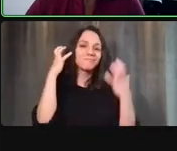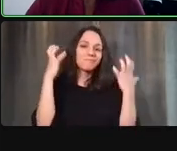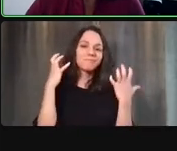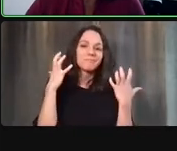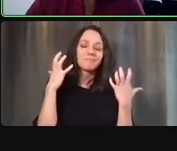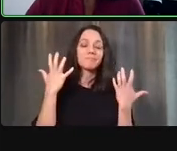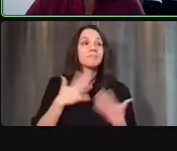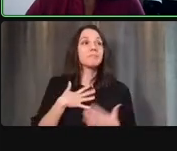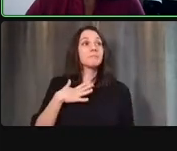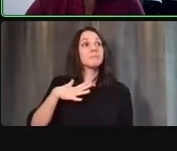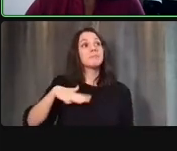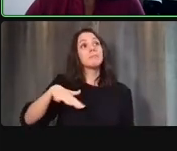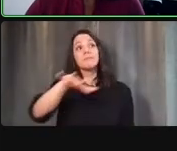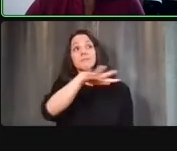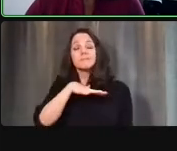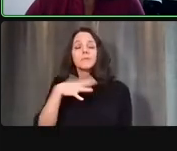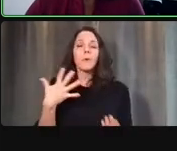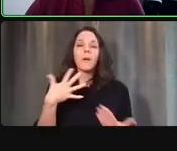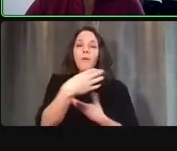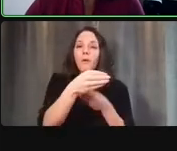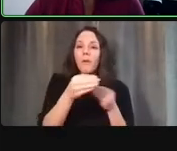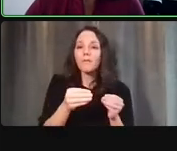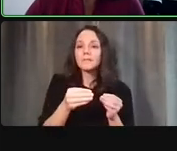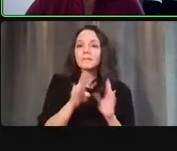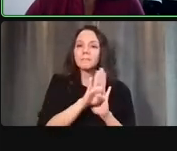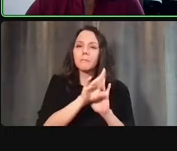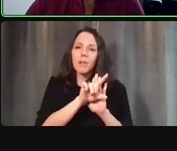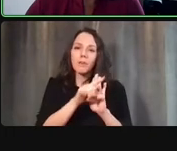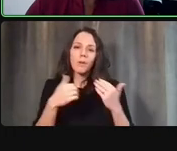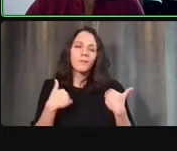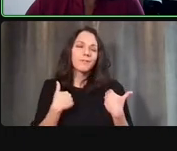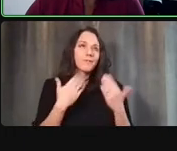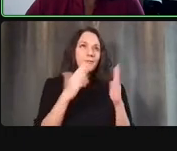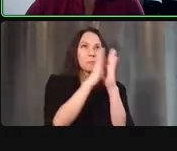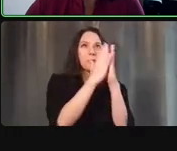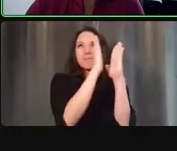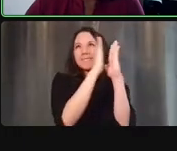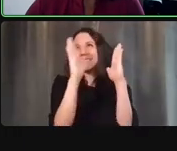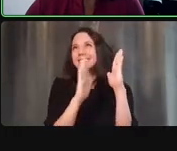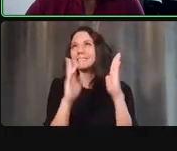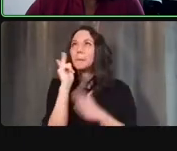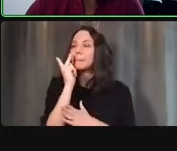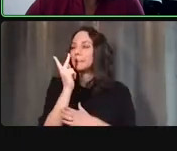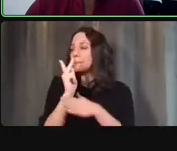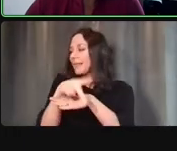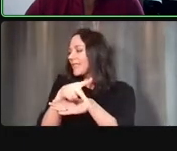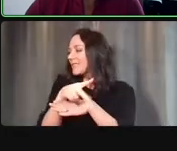and in my background there are books and plants and little things scattered about.